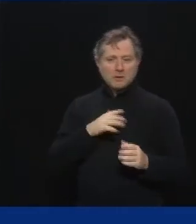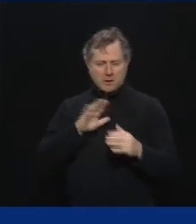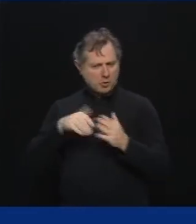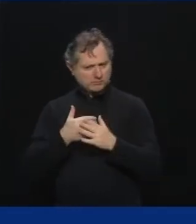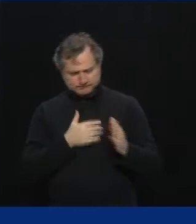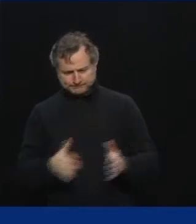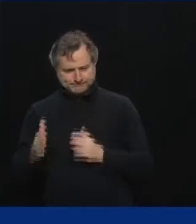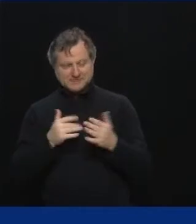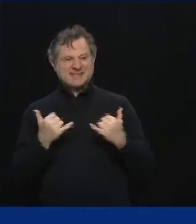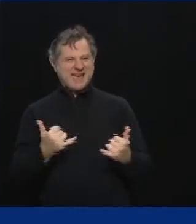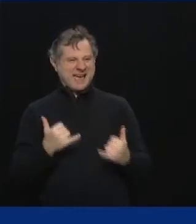WELL AS OTHER PLACES IN THEIR COMMUNITIES.